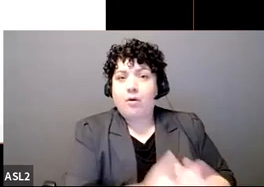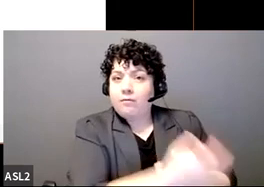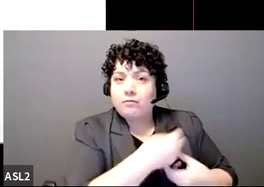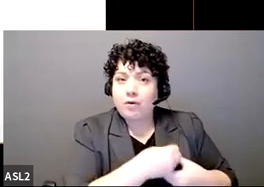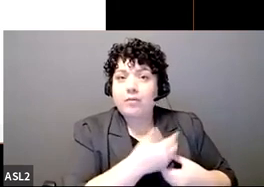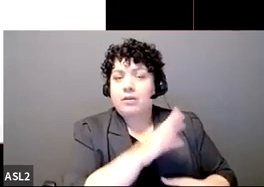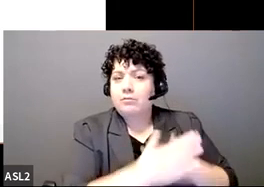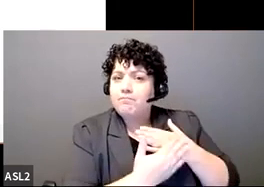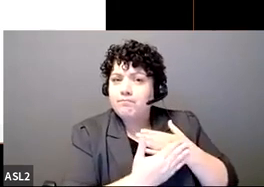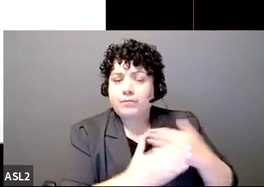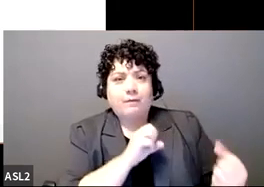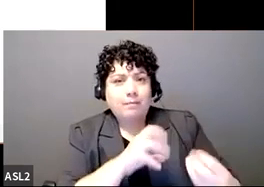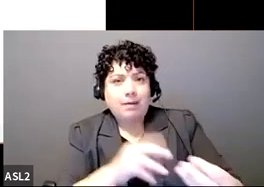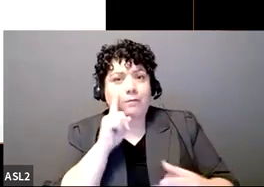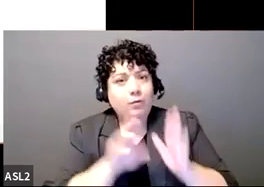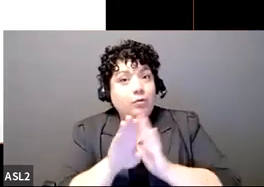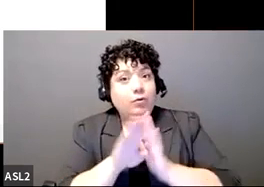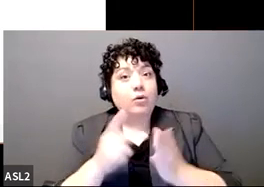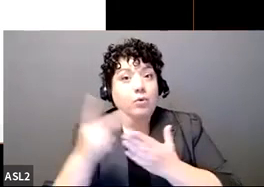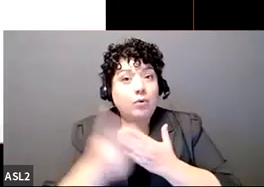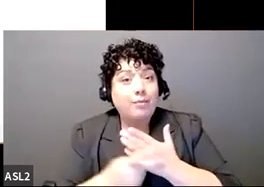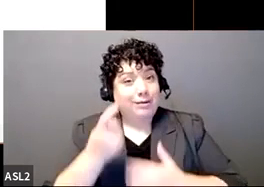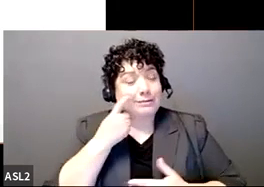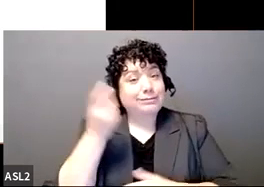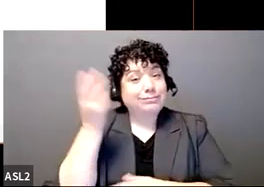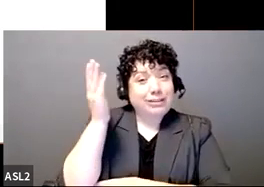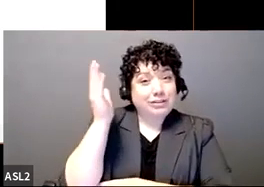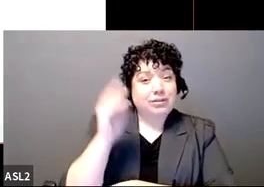one of our previous speakers our keynote speaker today talked about nothing about us without us